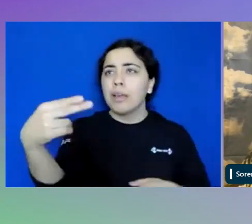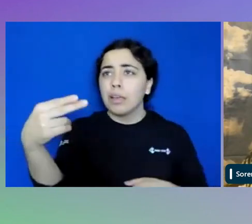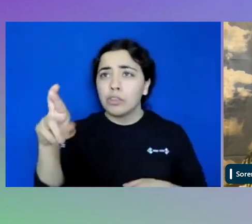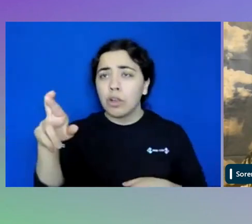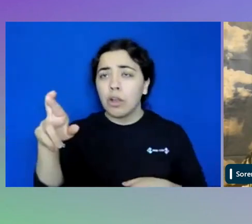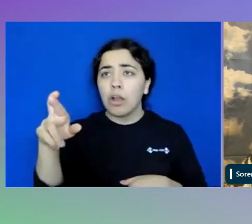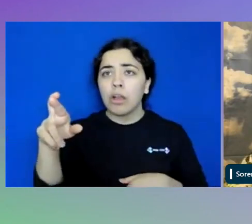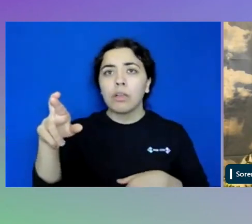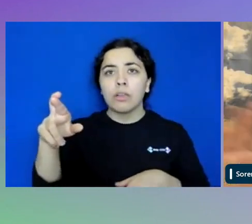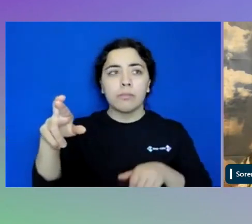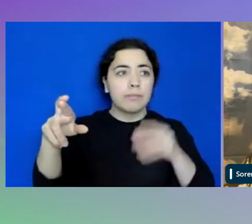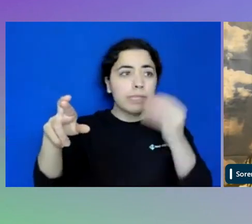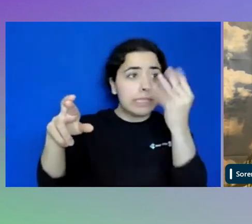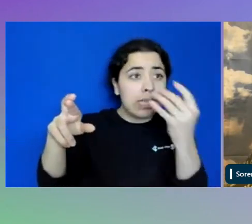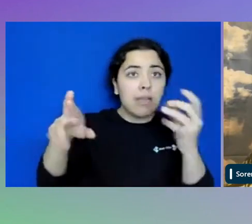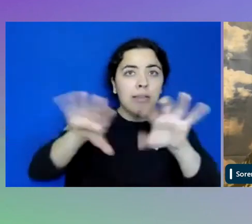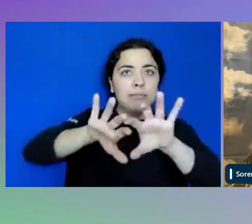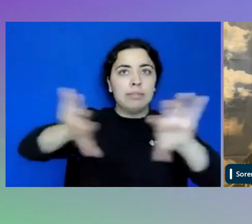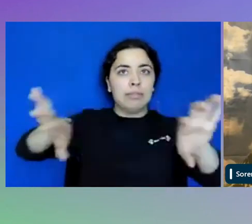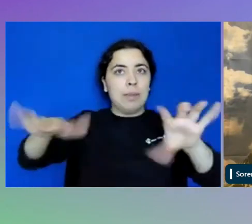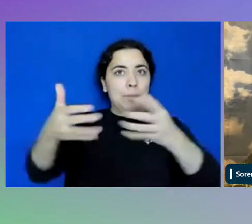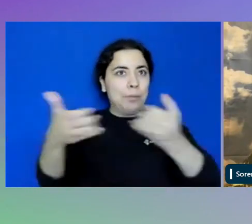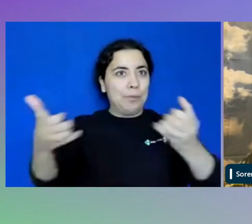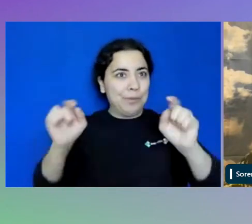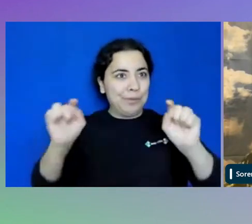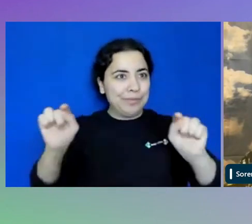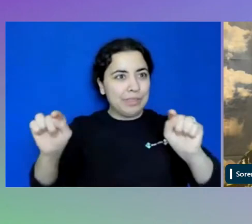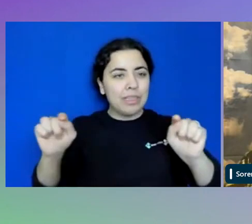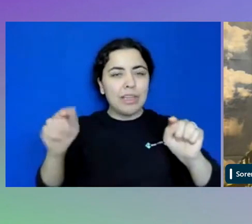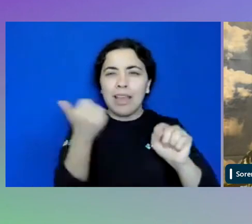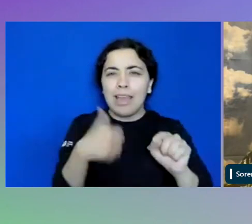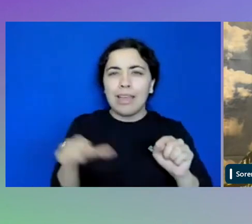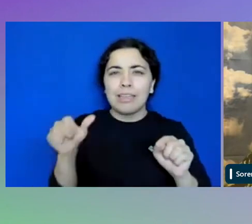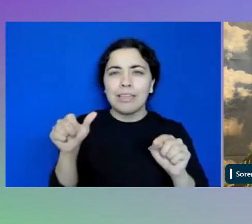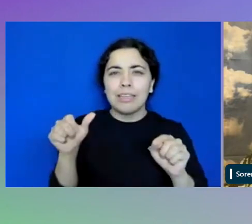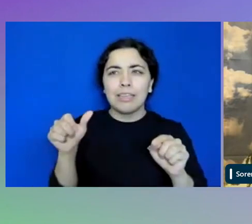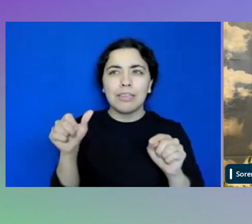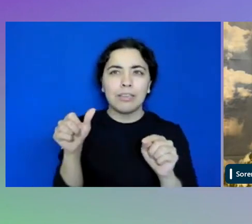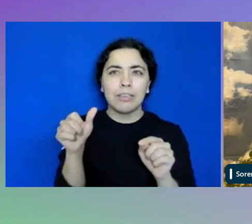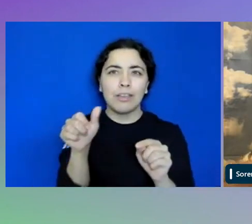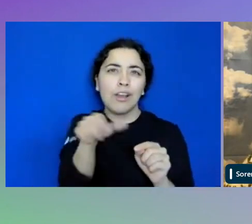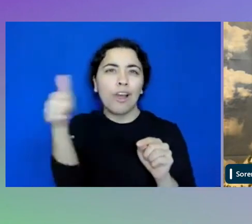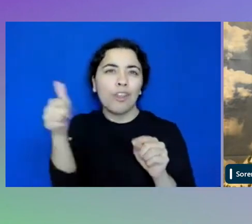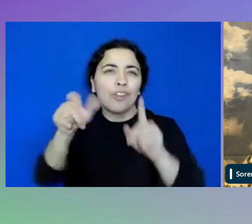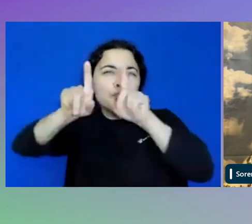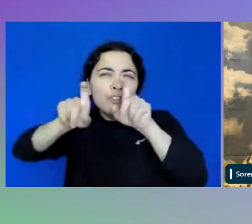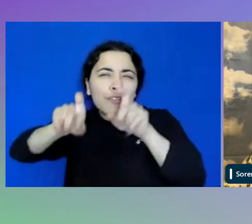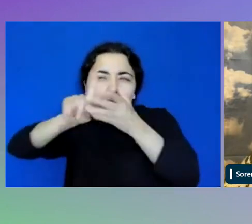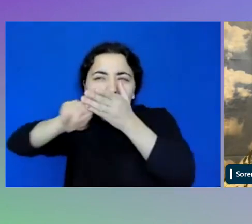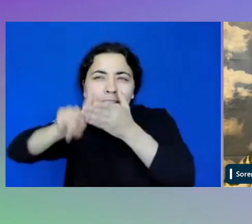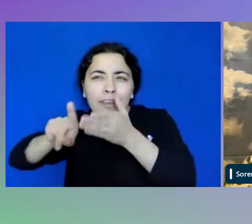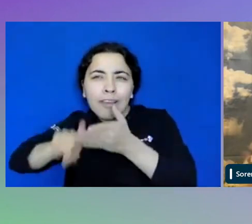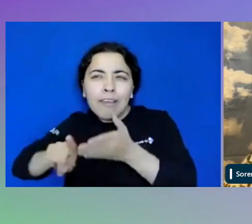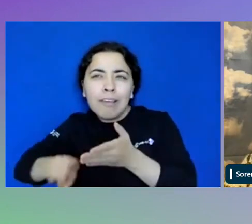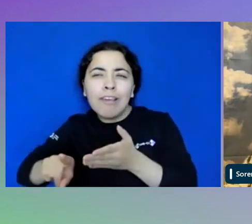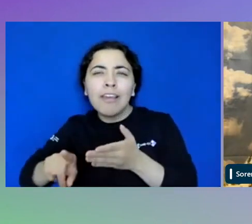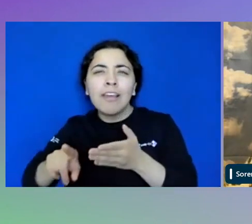like happiness survey initiatives and let it be like